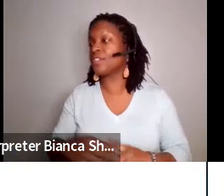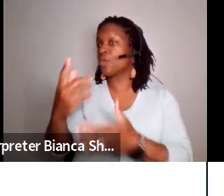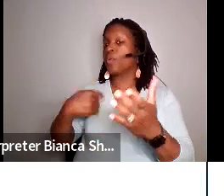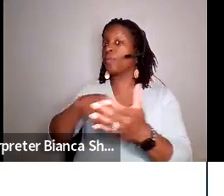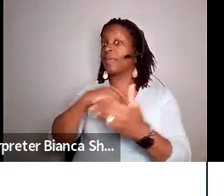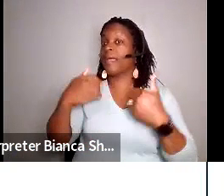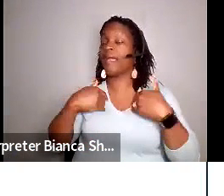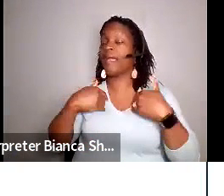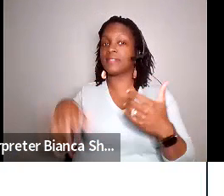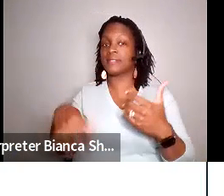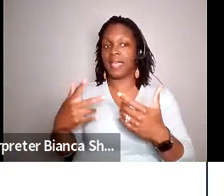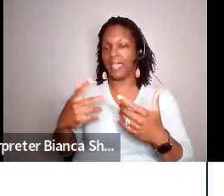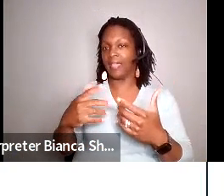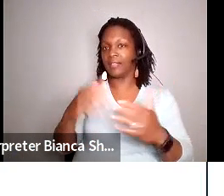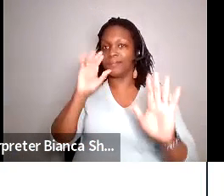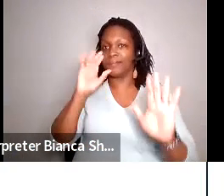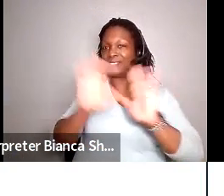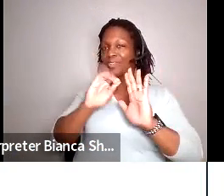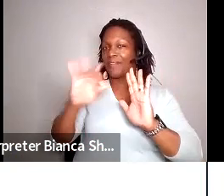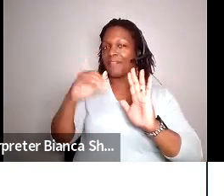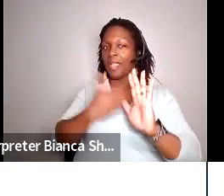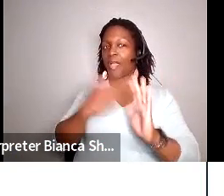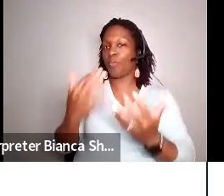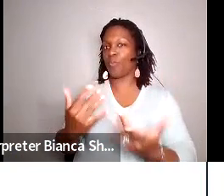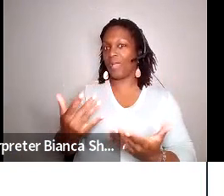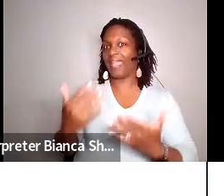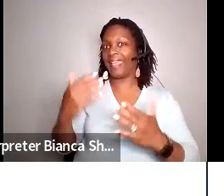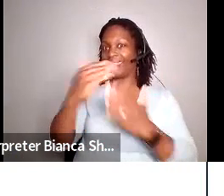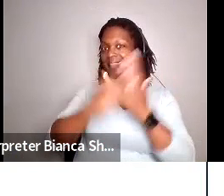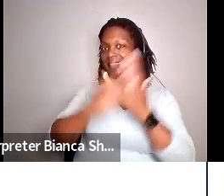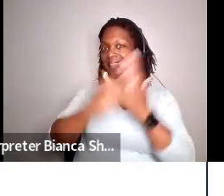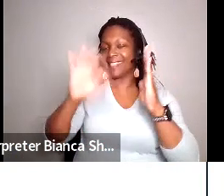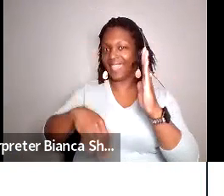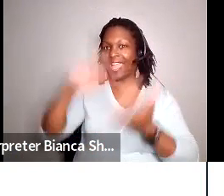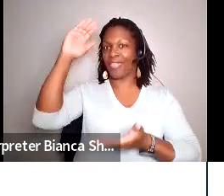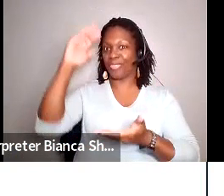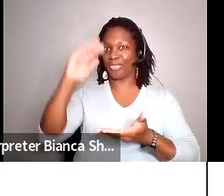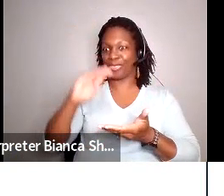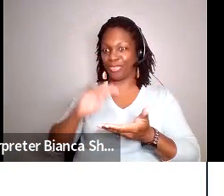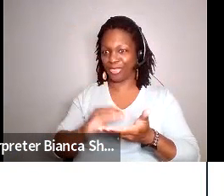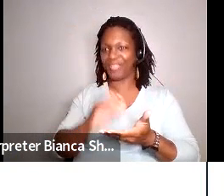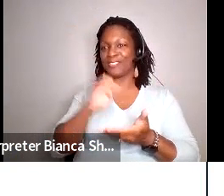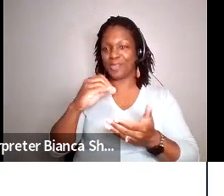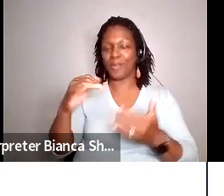We're just we're really proud of it also our regional office staff across the State.